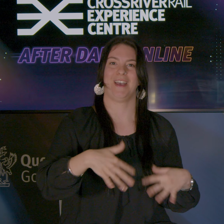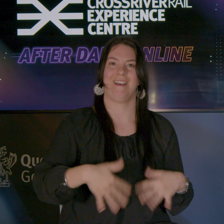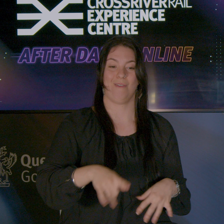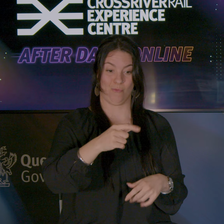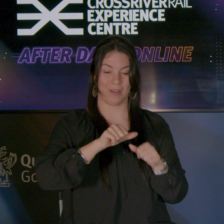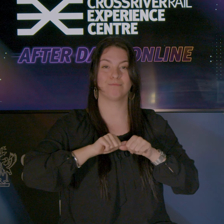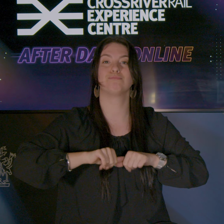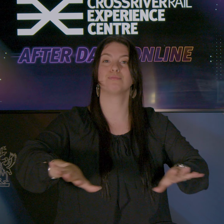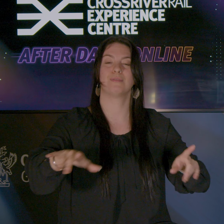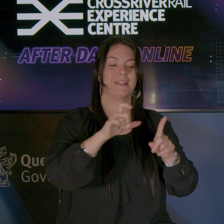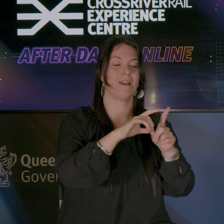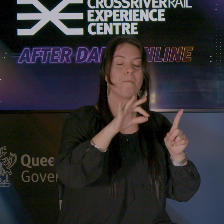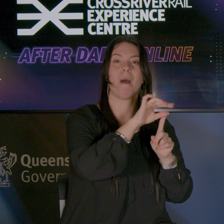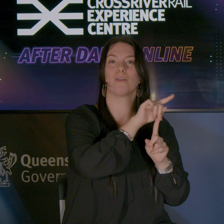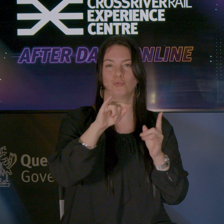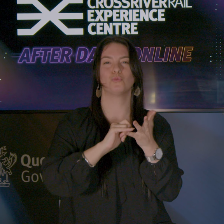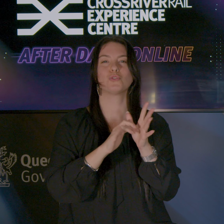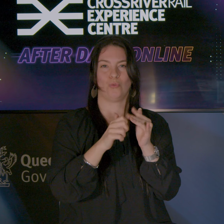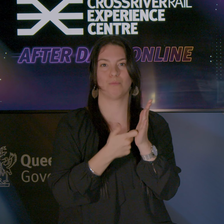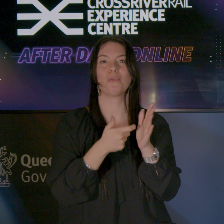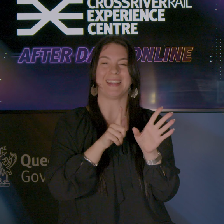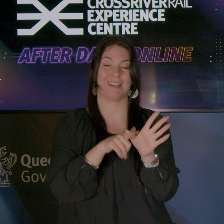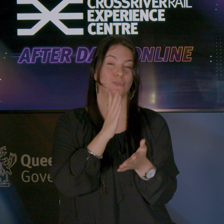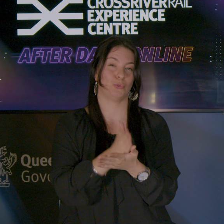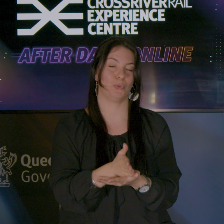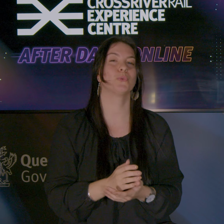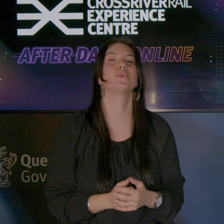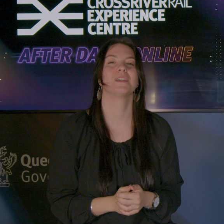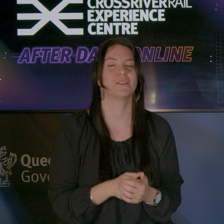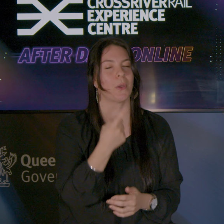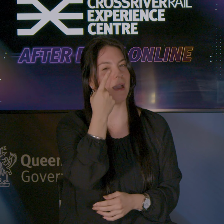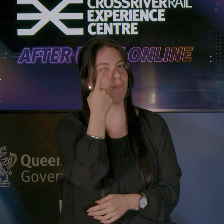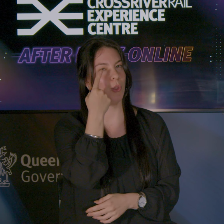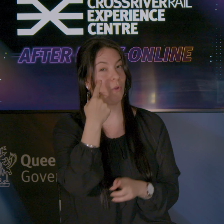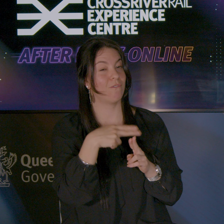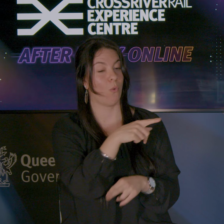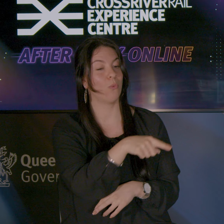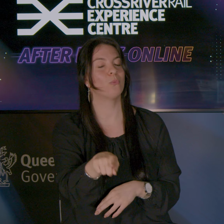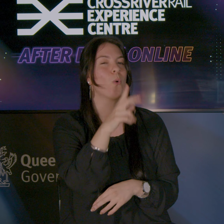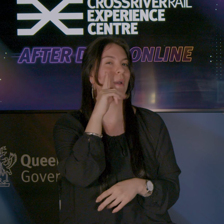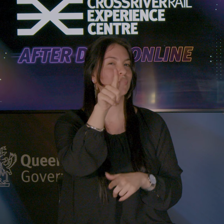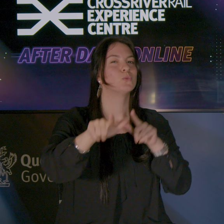Dutton Park to Salisbury stations so keep an eye on those as you travel through the store stations